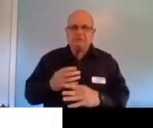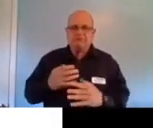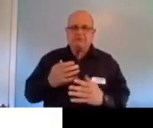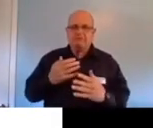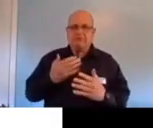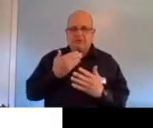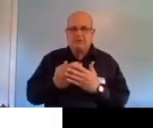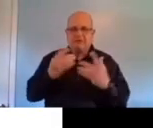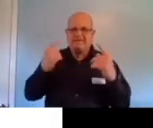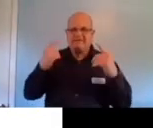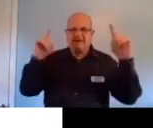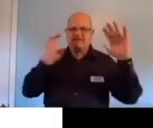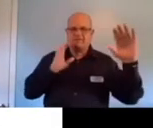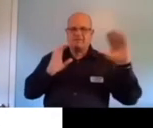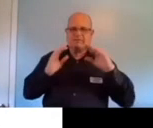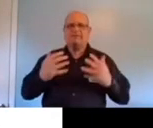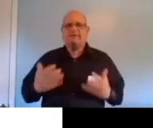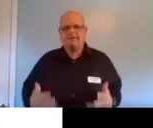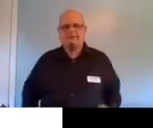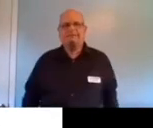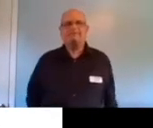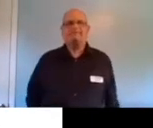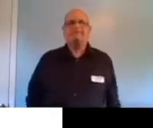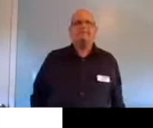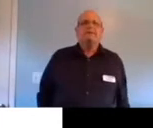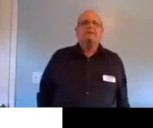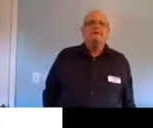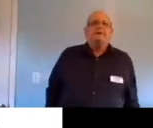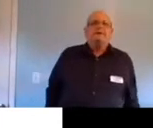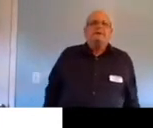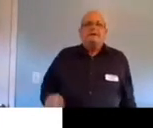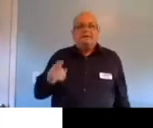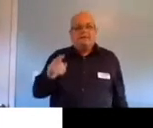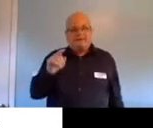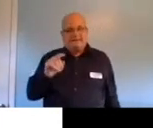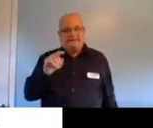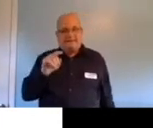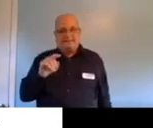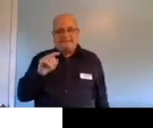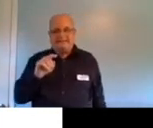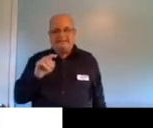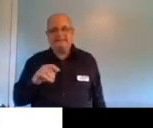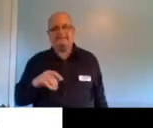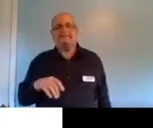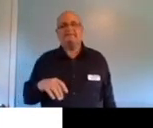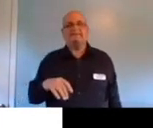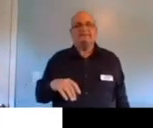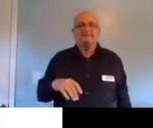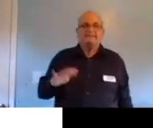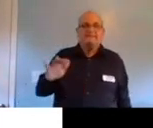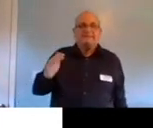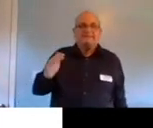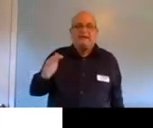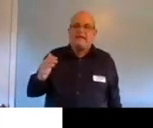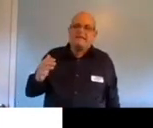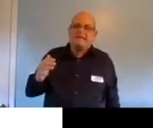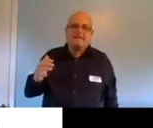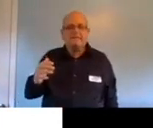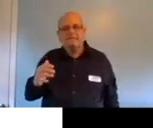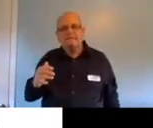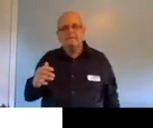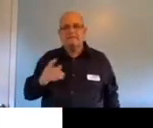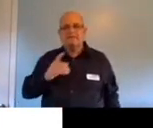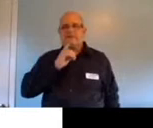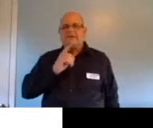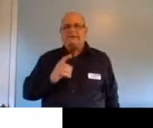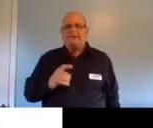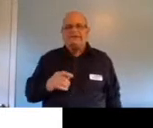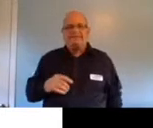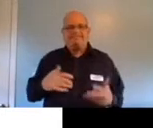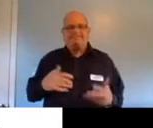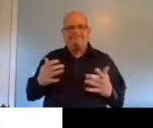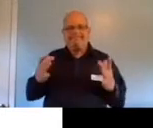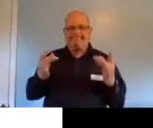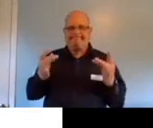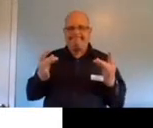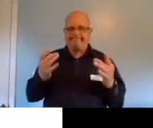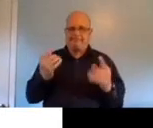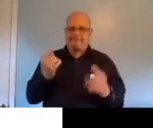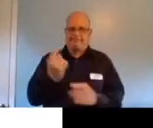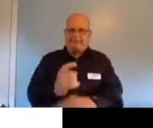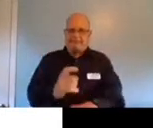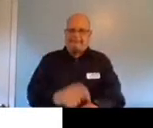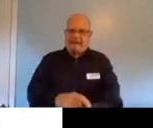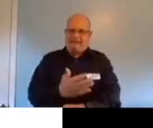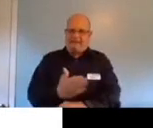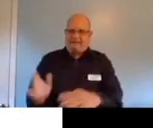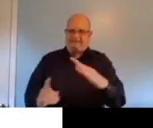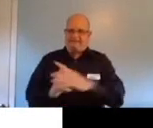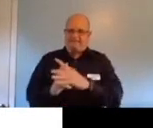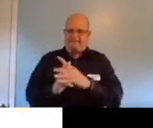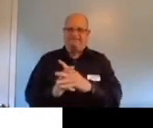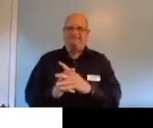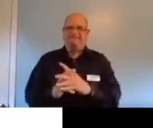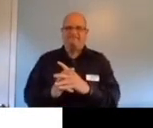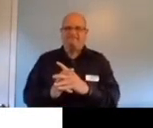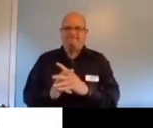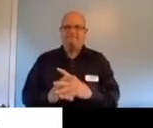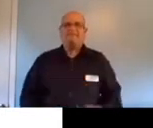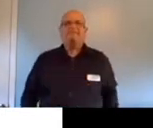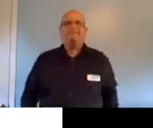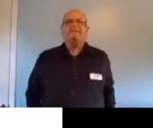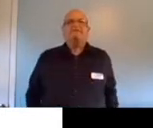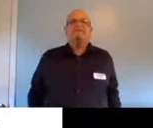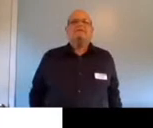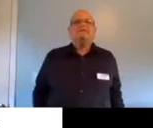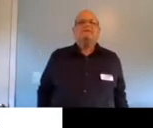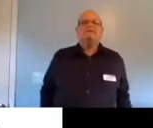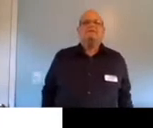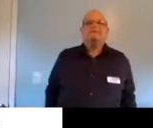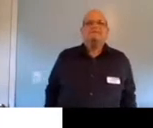All right, so here is kinds of a really timely thing that kind of came in to I guess as an